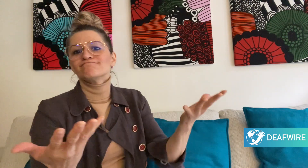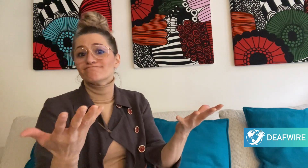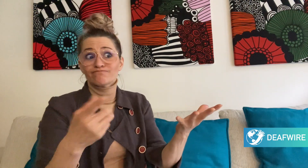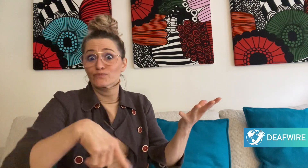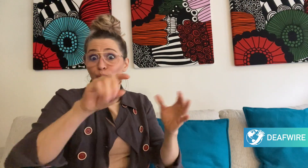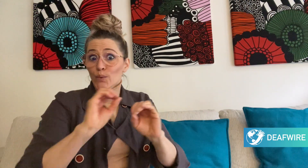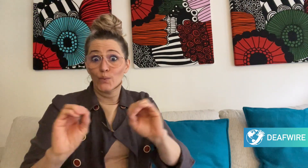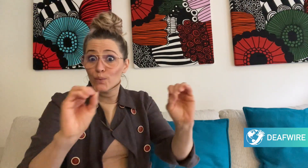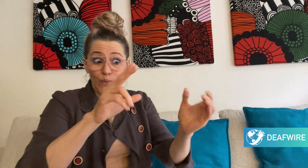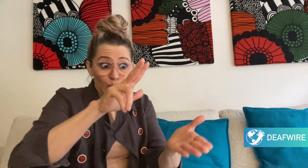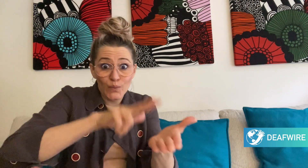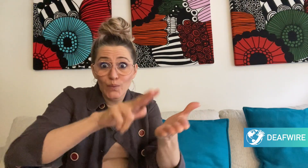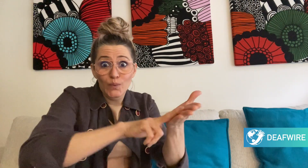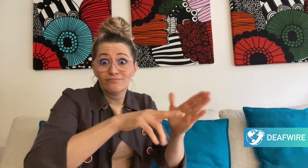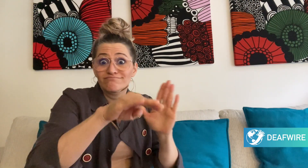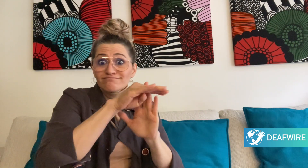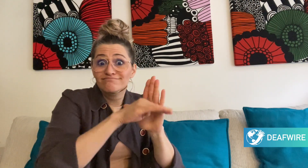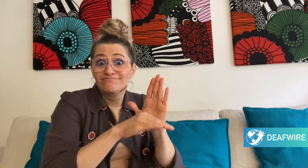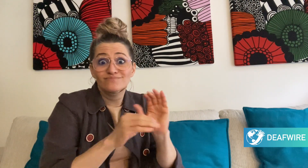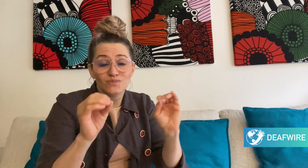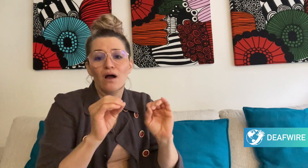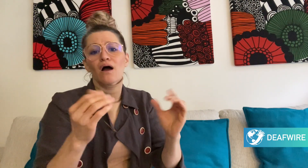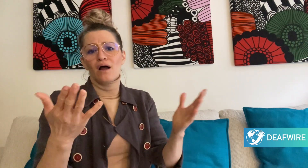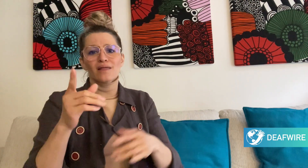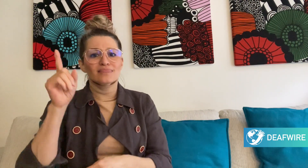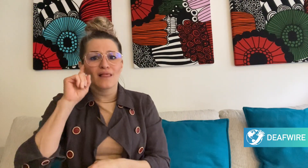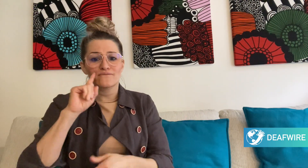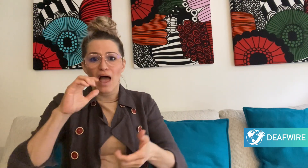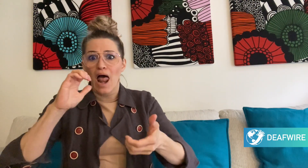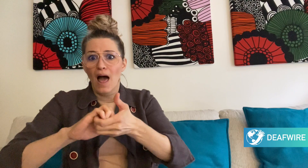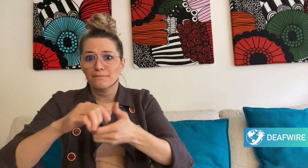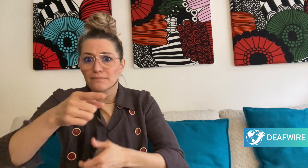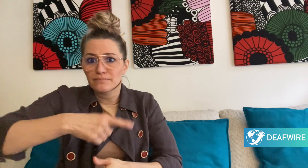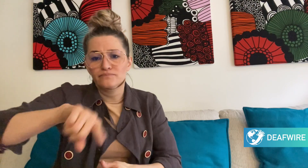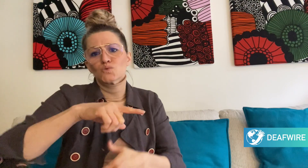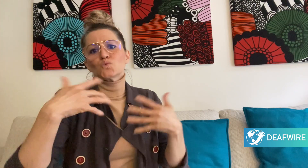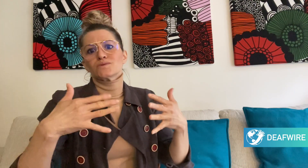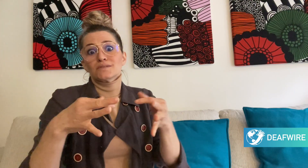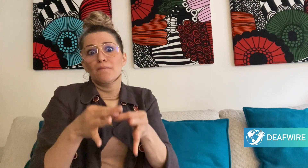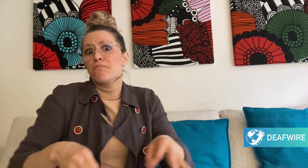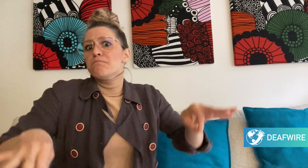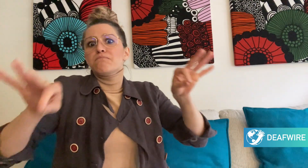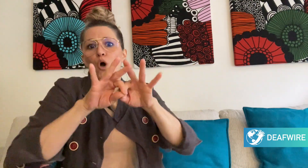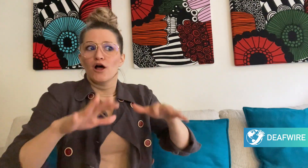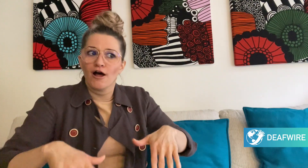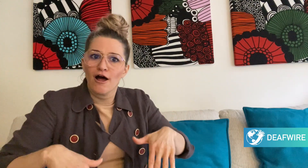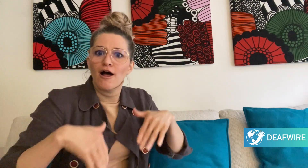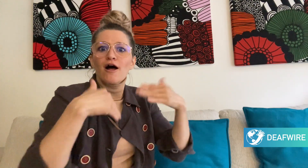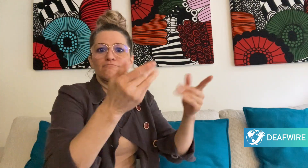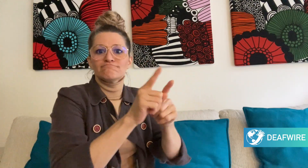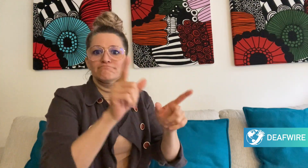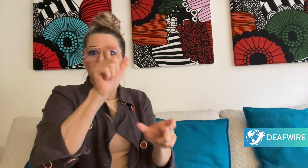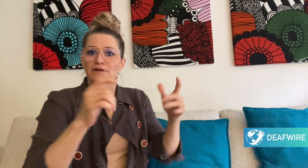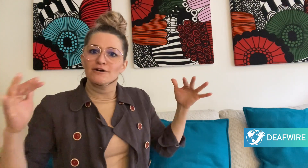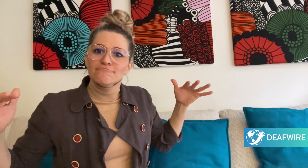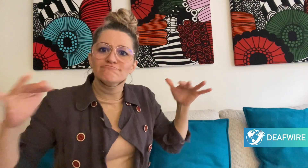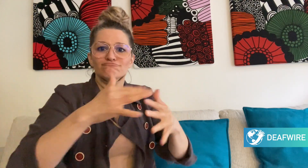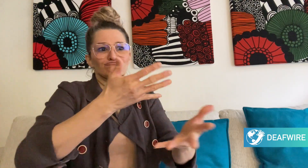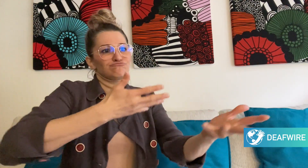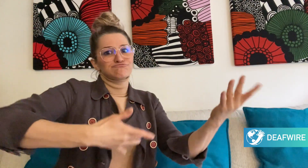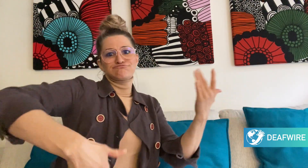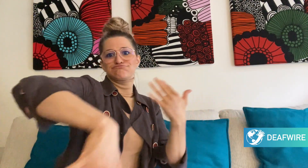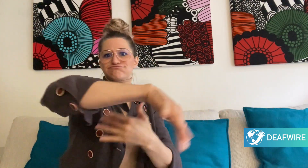Deaf culture, and sign language, Deaf clubs provided